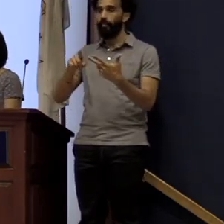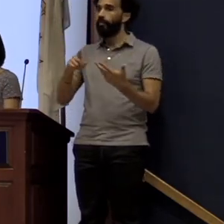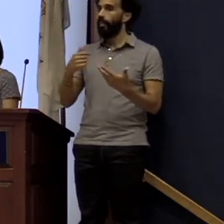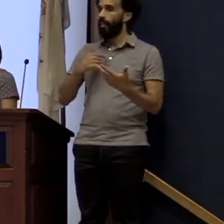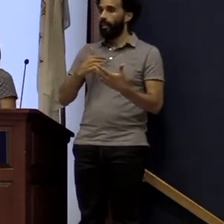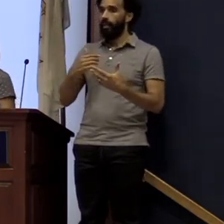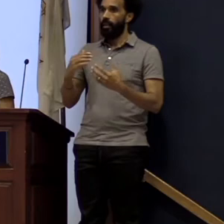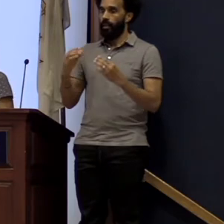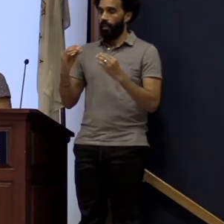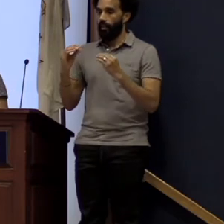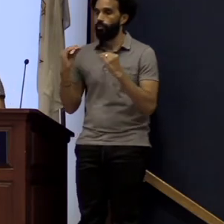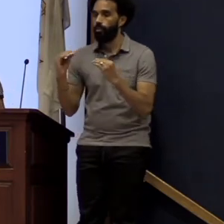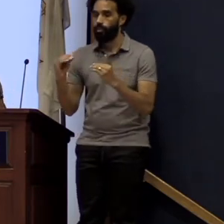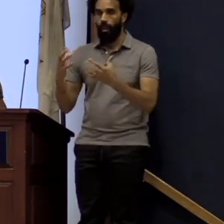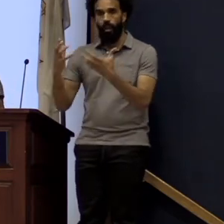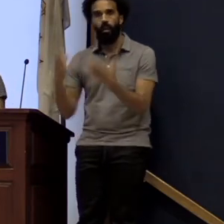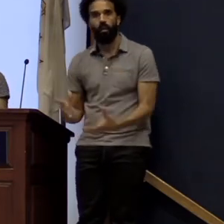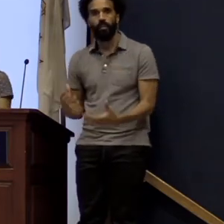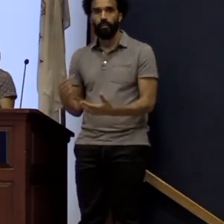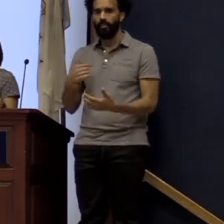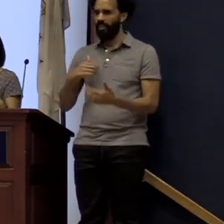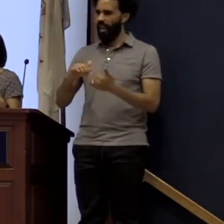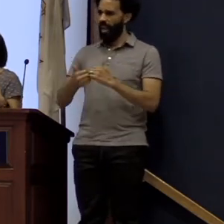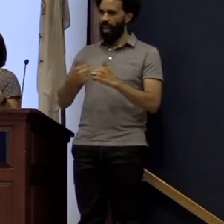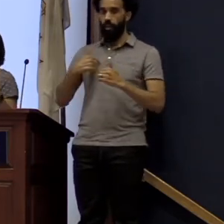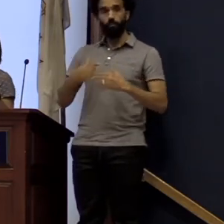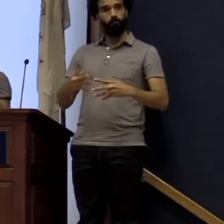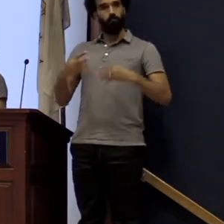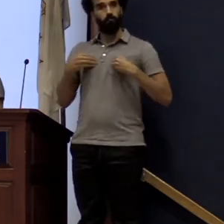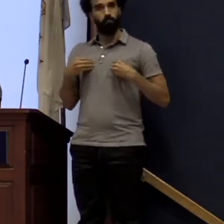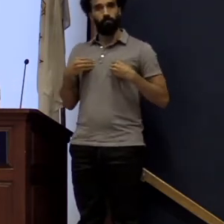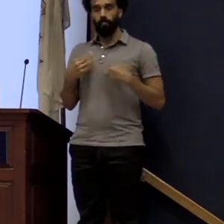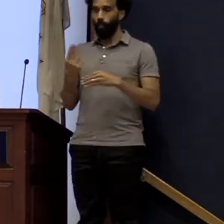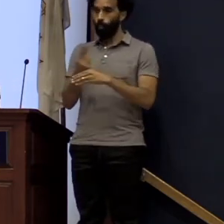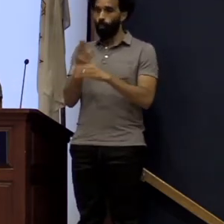And the reason why the content that was was that was selected was what it is